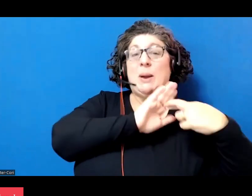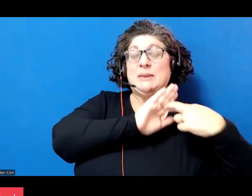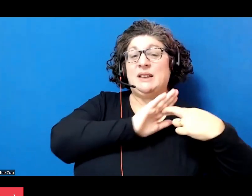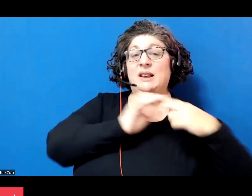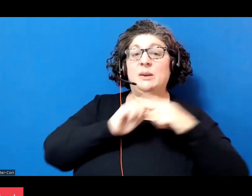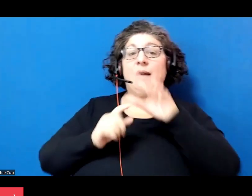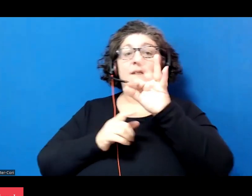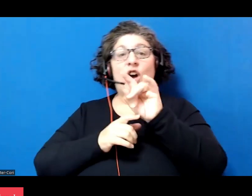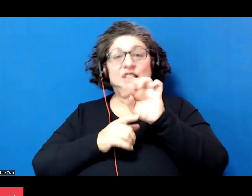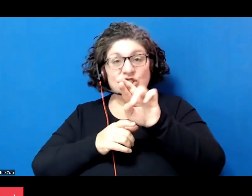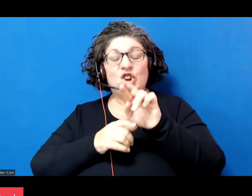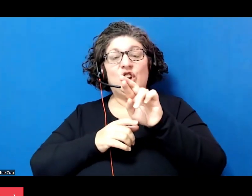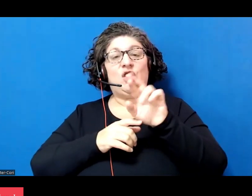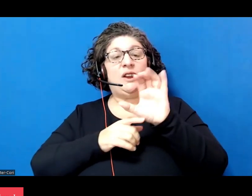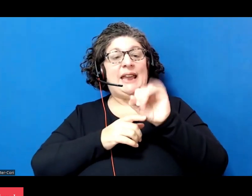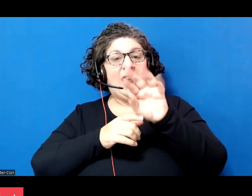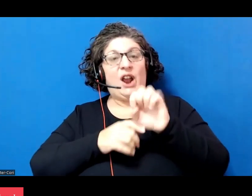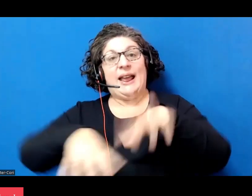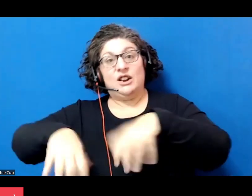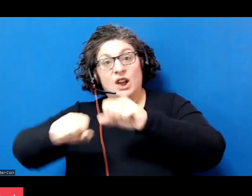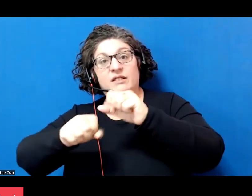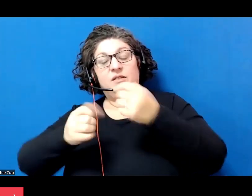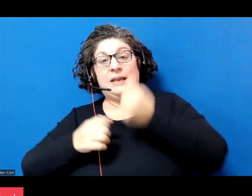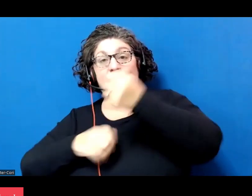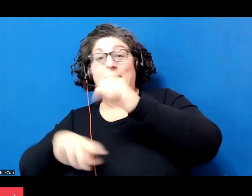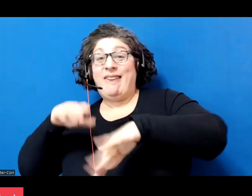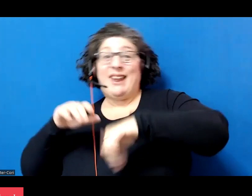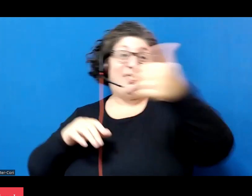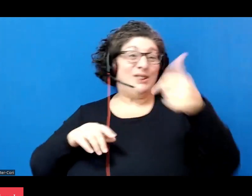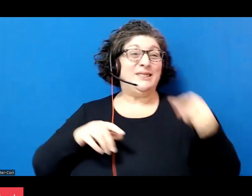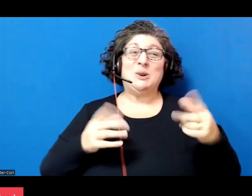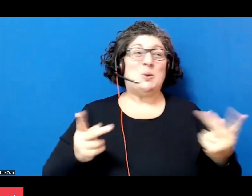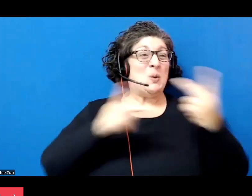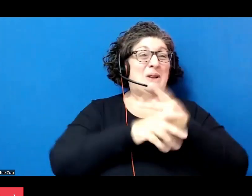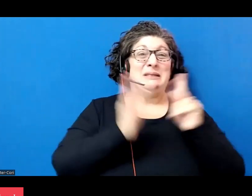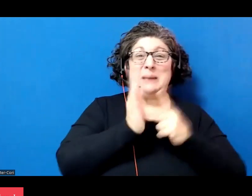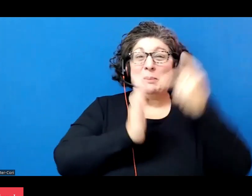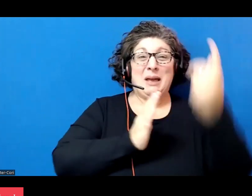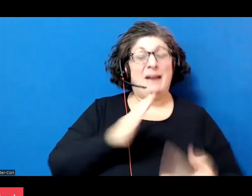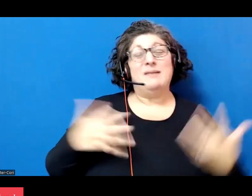care and adoptive placements than other people.So this is still happening.